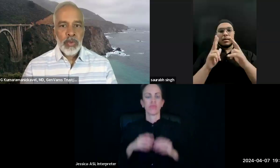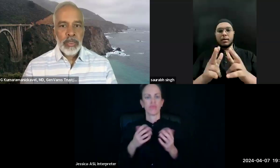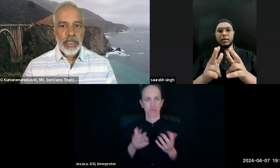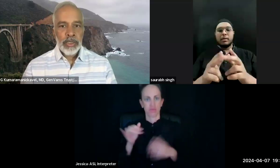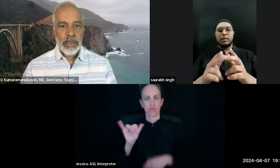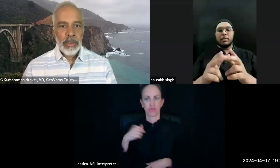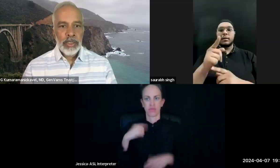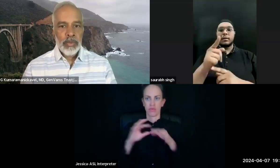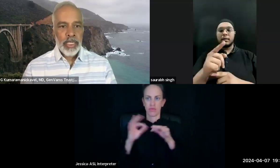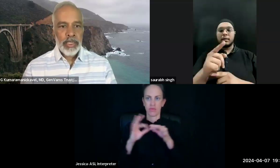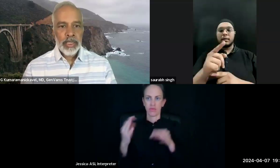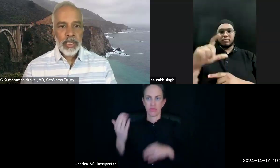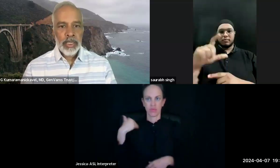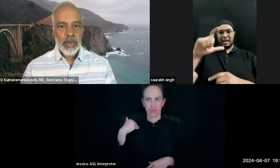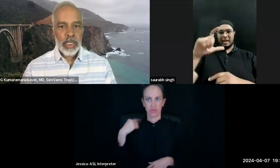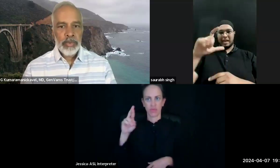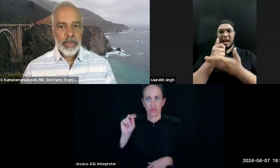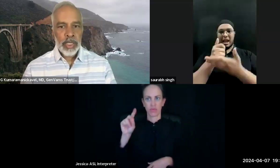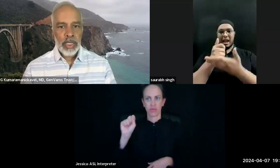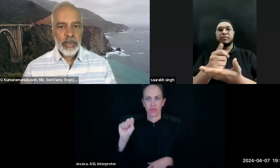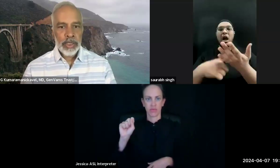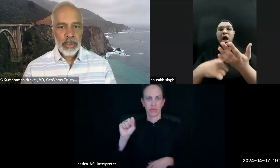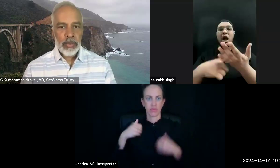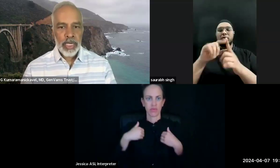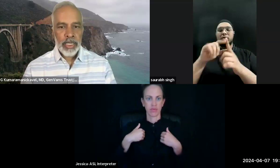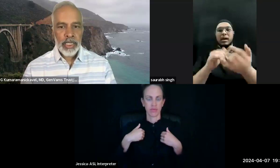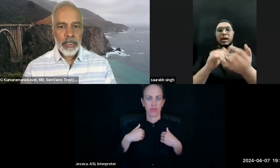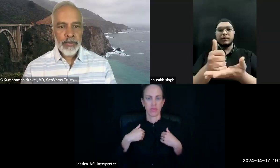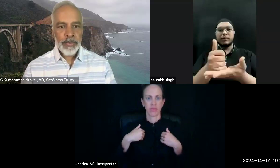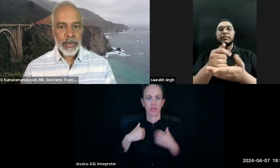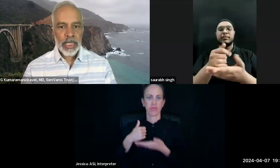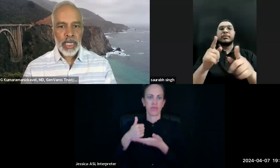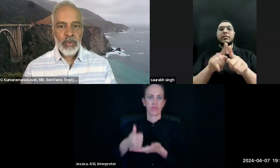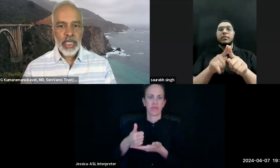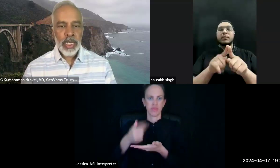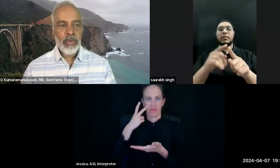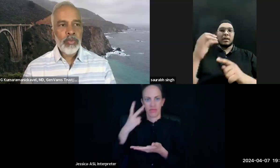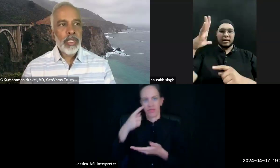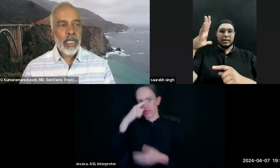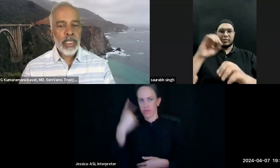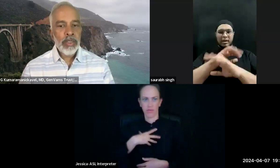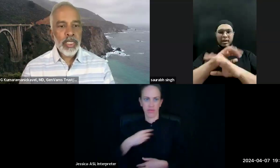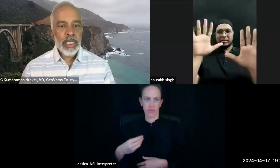white vision, and dim light. And cons help you with color vision or bright light. And we have about 120